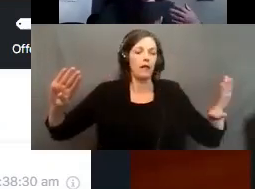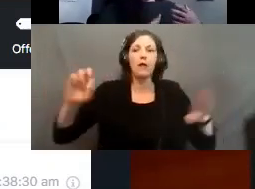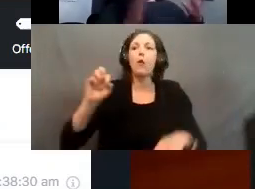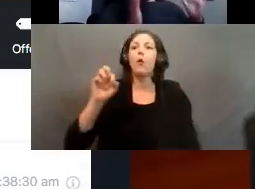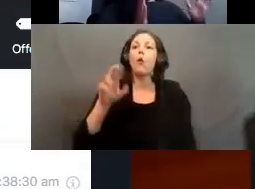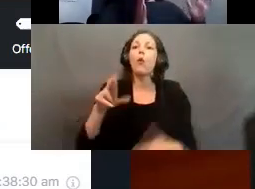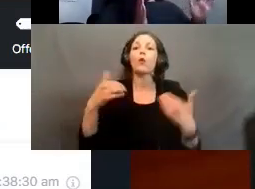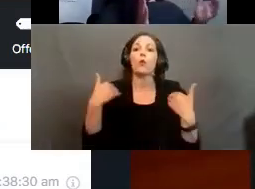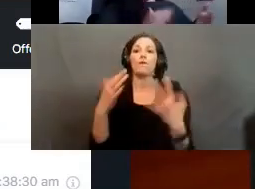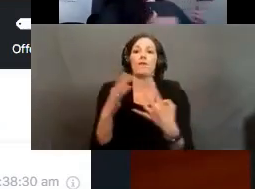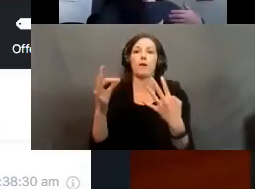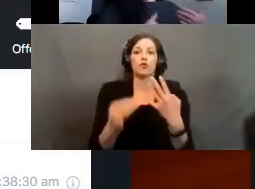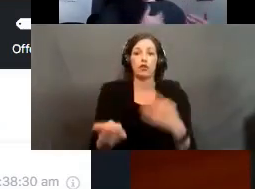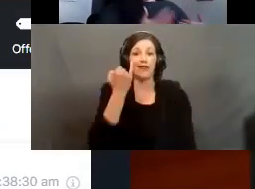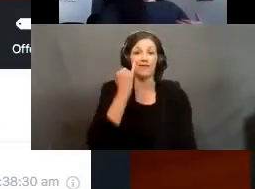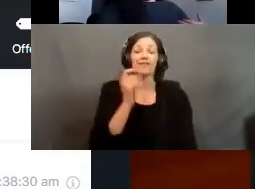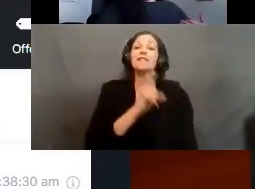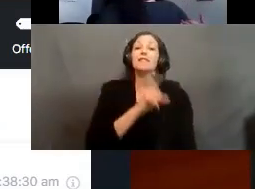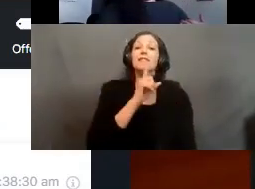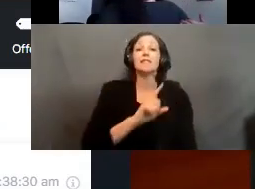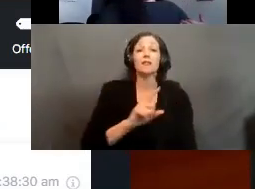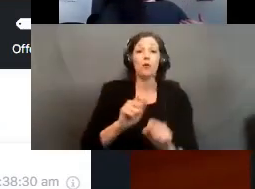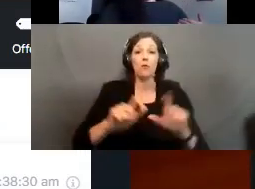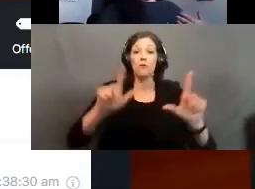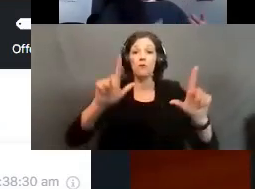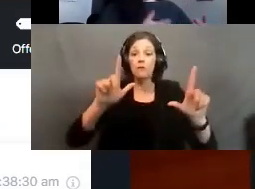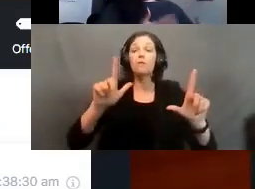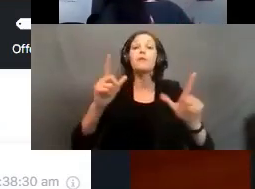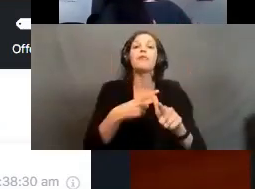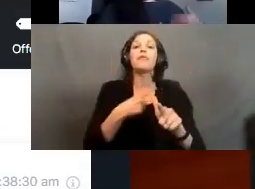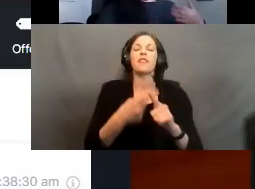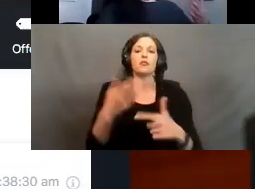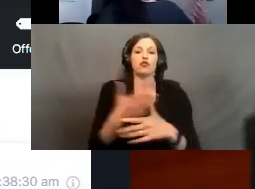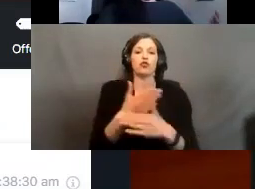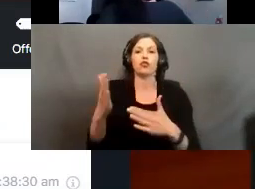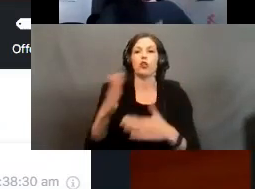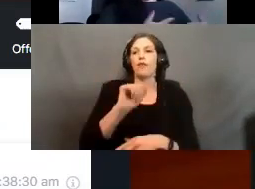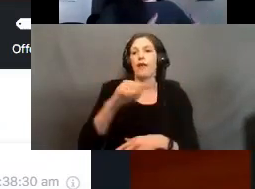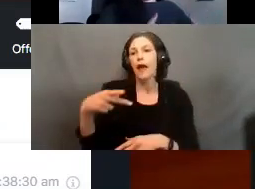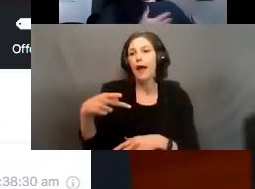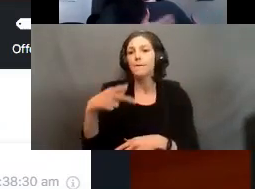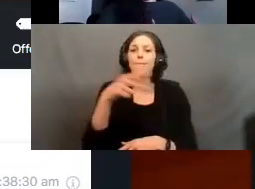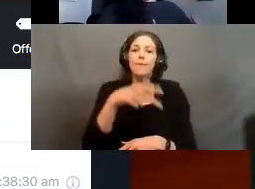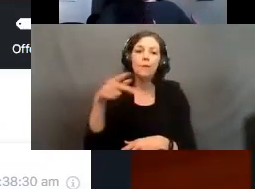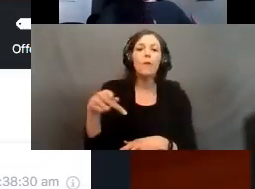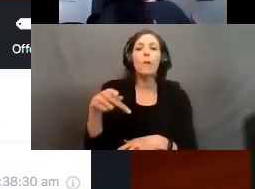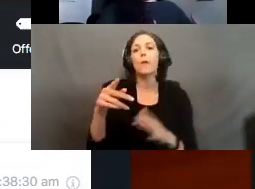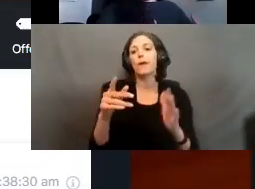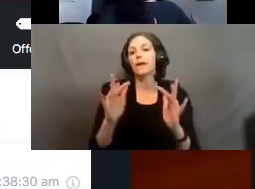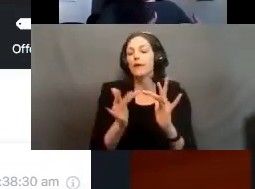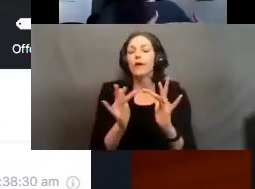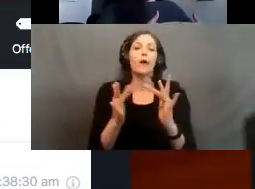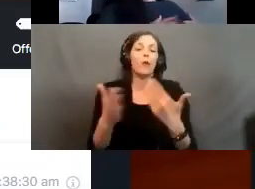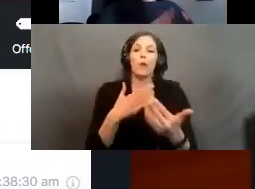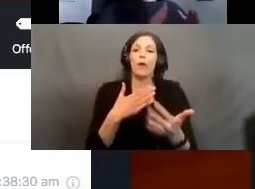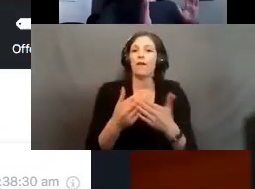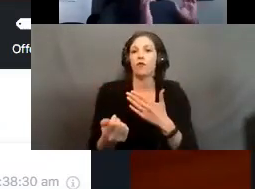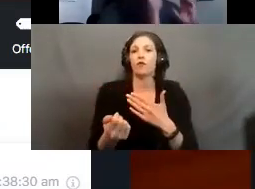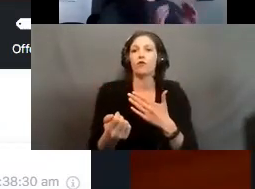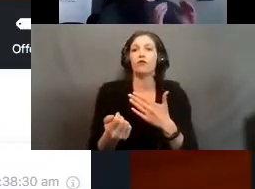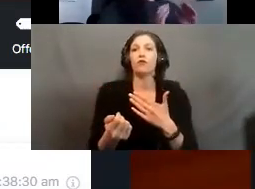if you have a single monitor, you'll be able 12:45:23 to share – that's it's a small